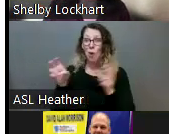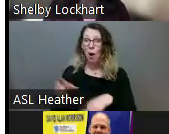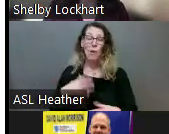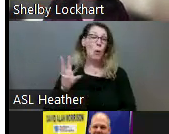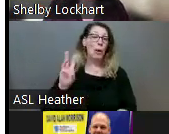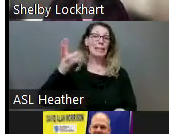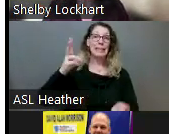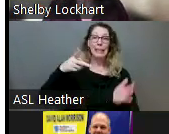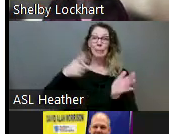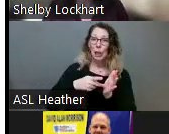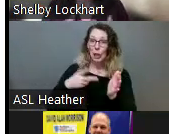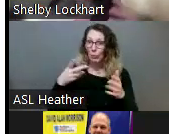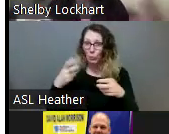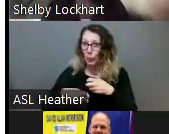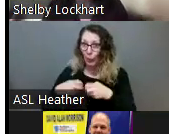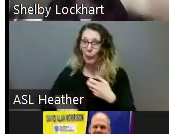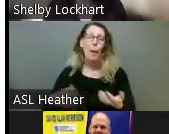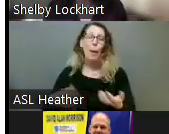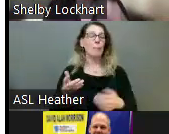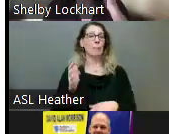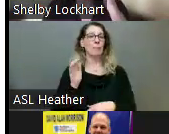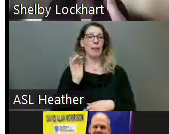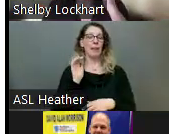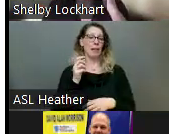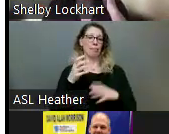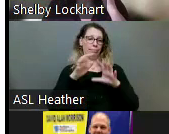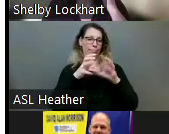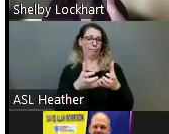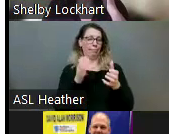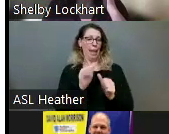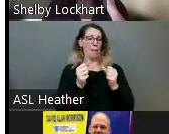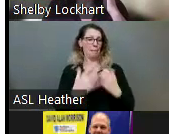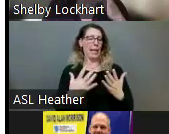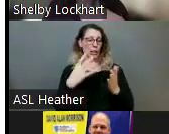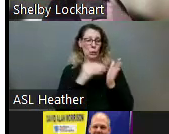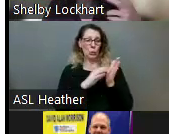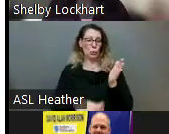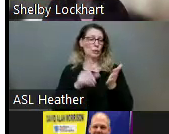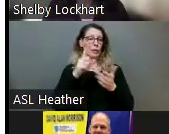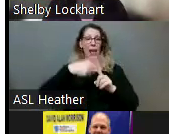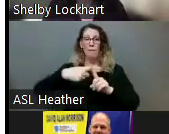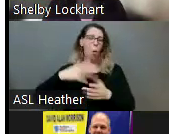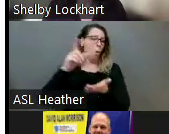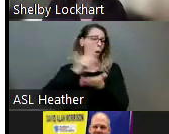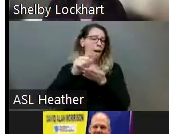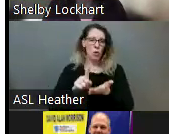problem - this many students each month or each week are having more than two absences a